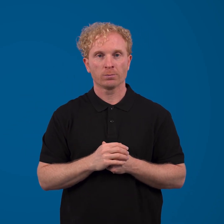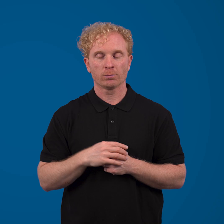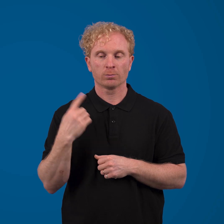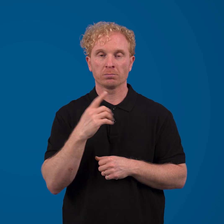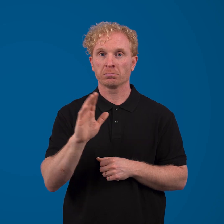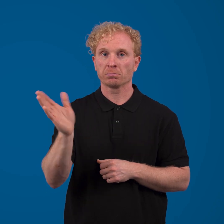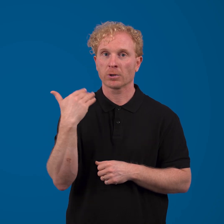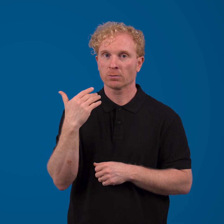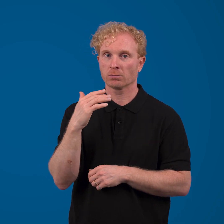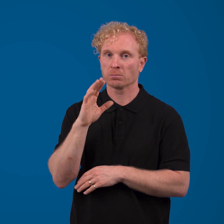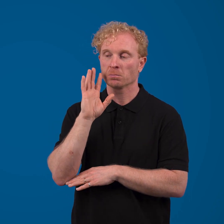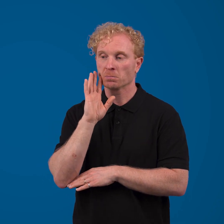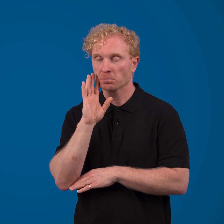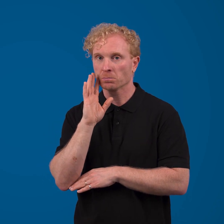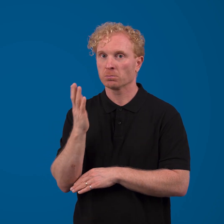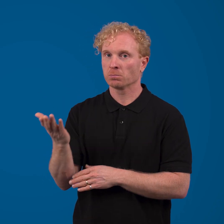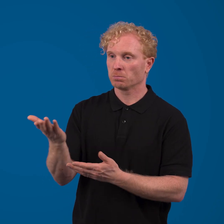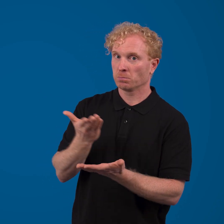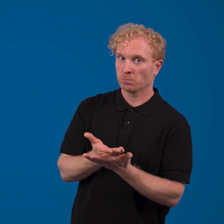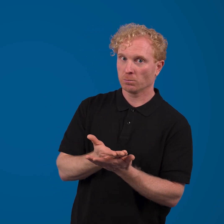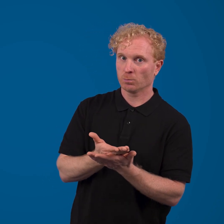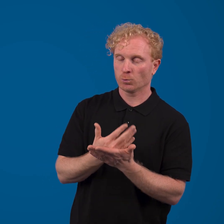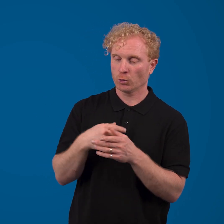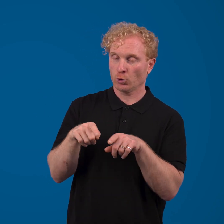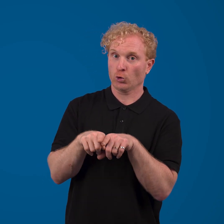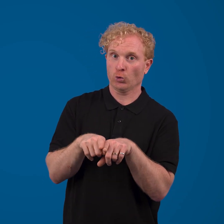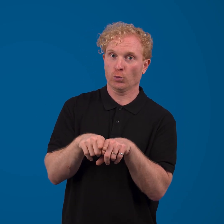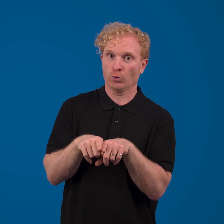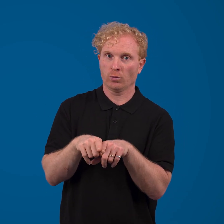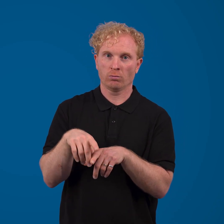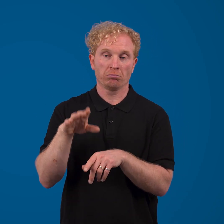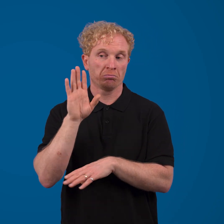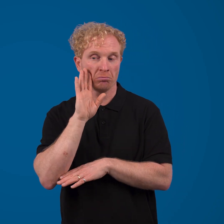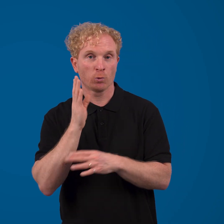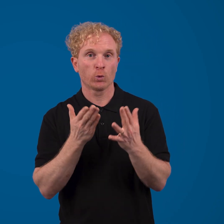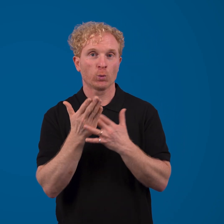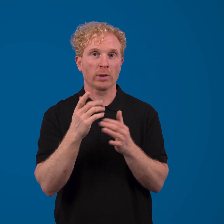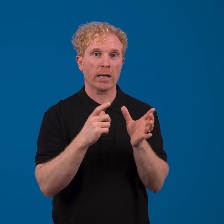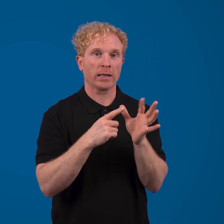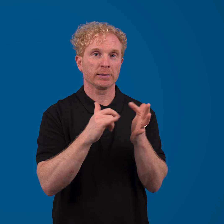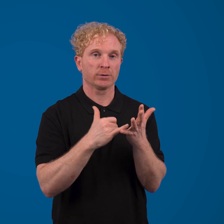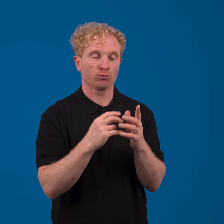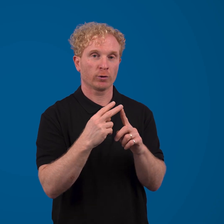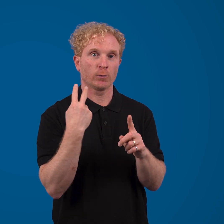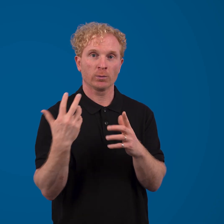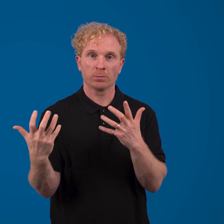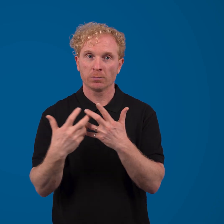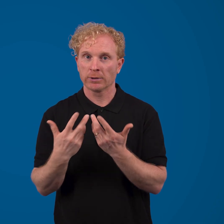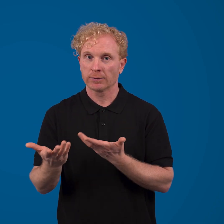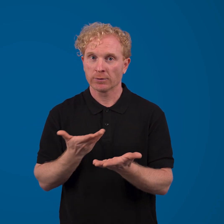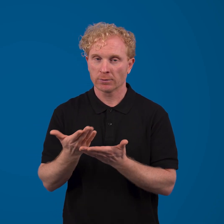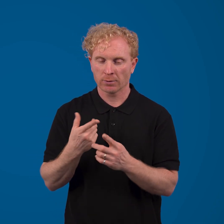We have used what we have learnt and heard across ADS Review engagement activities